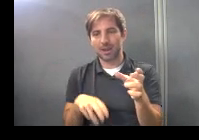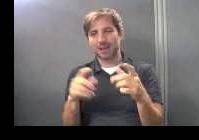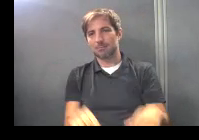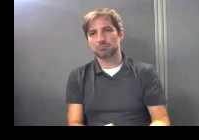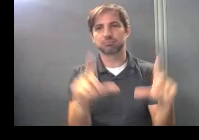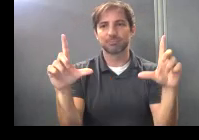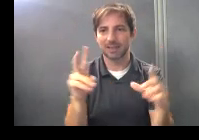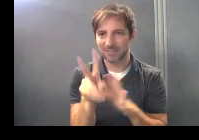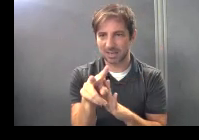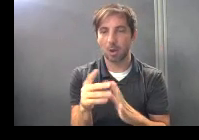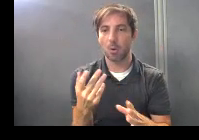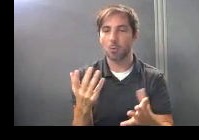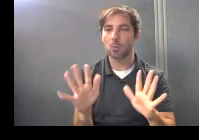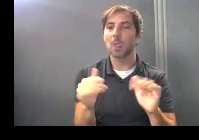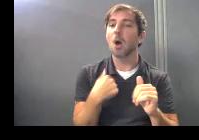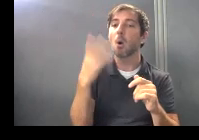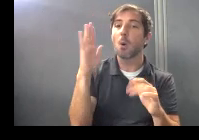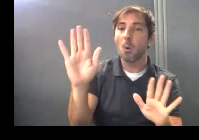I WANT TO GIVE A BIT OF A DISABILITY CHECK IN.